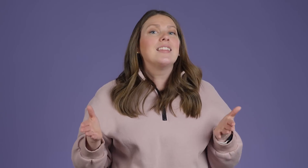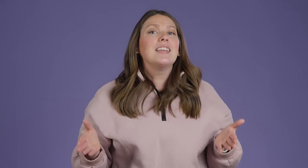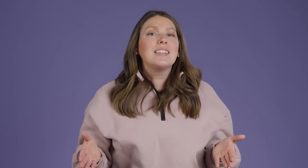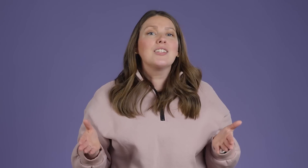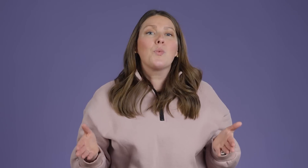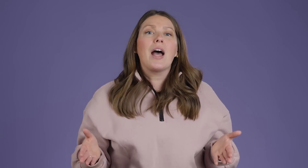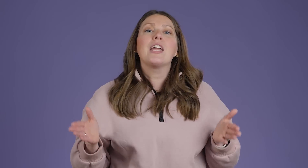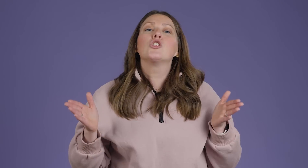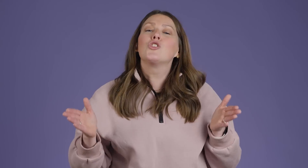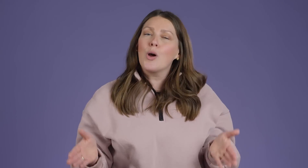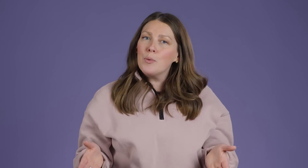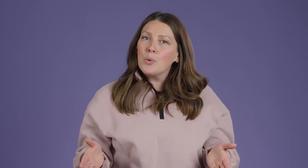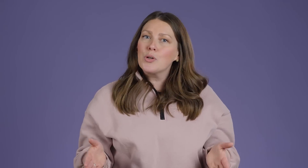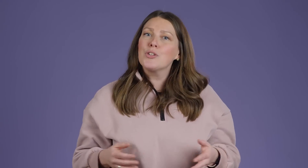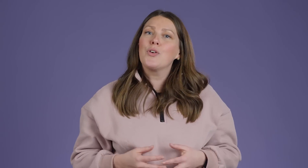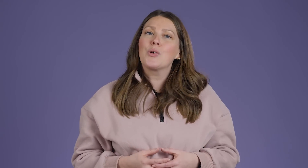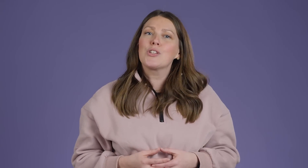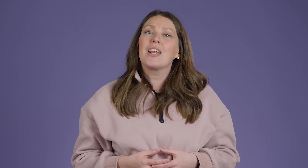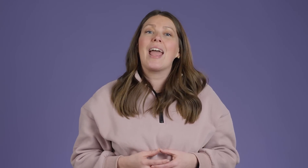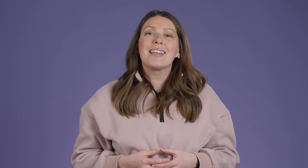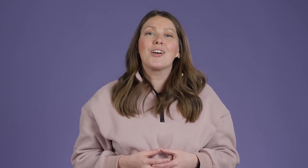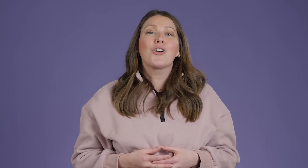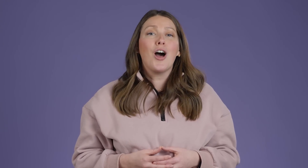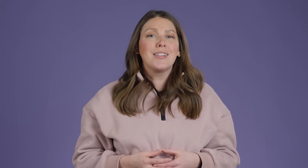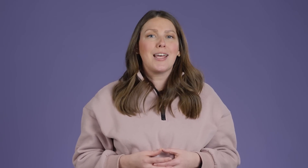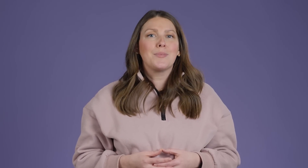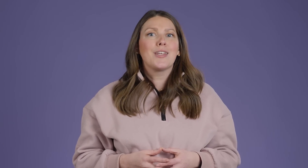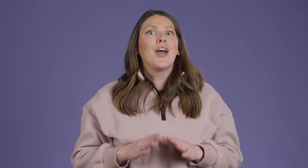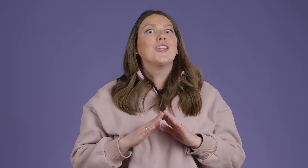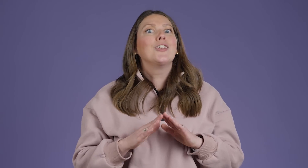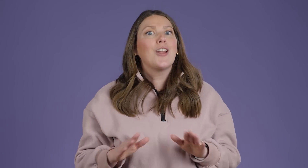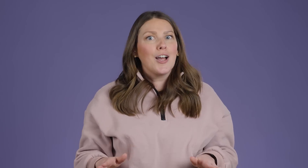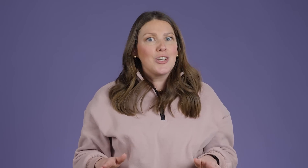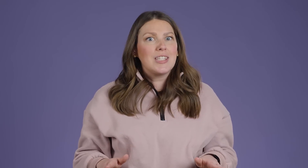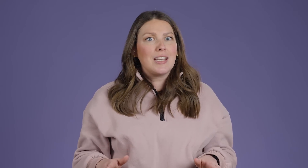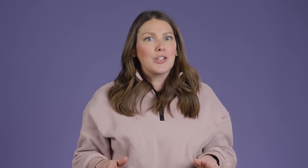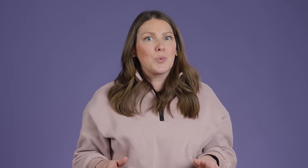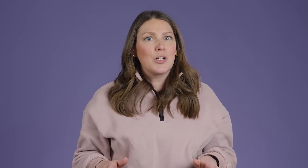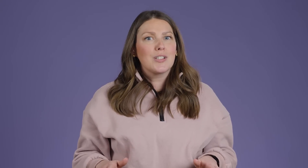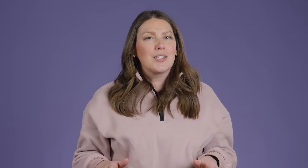This is why it's so important to focus on ASL concepts, not just English words.